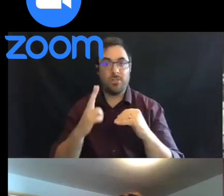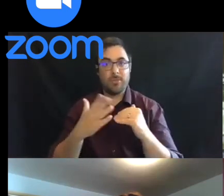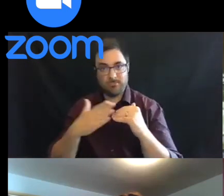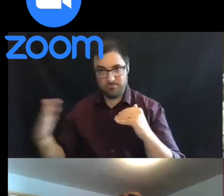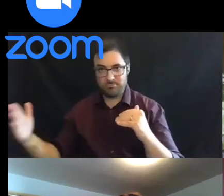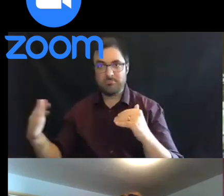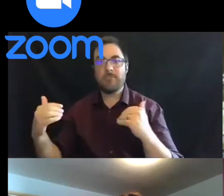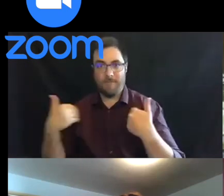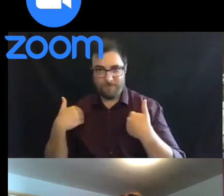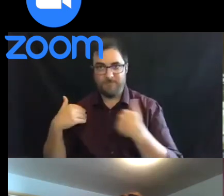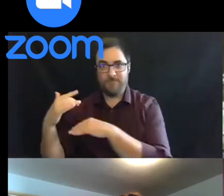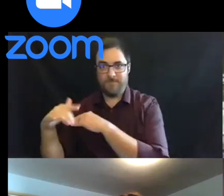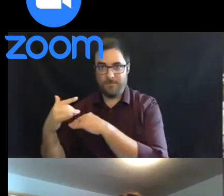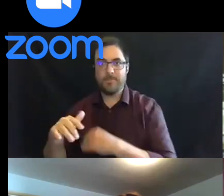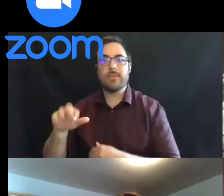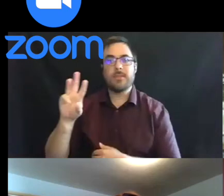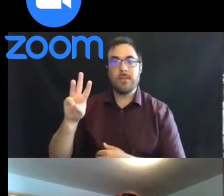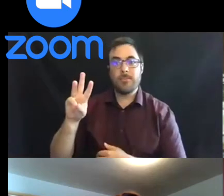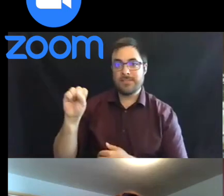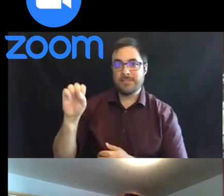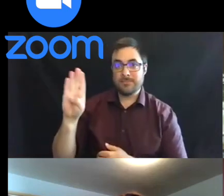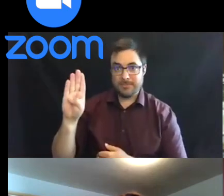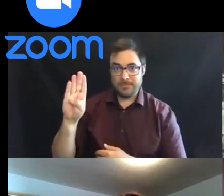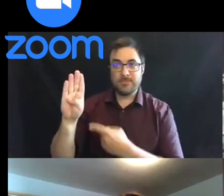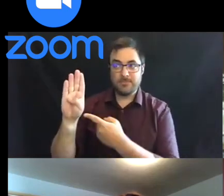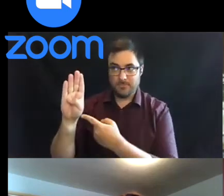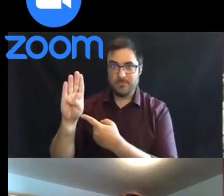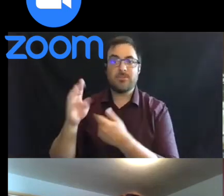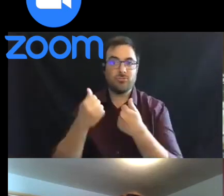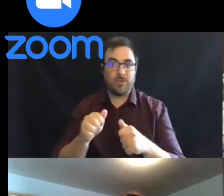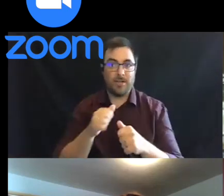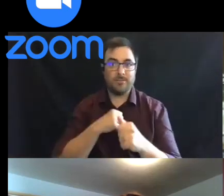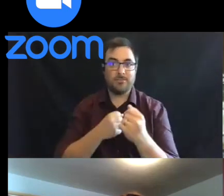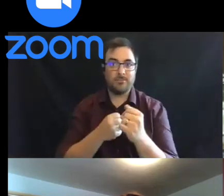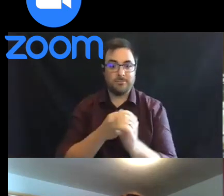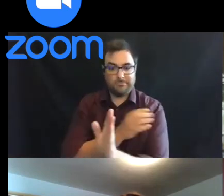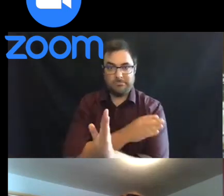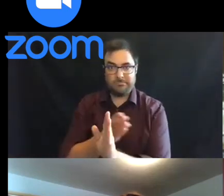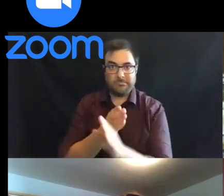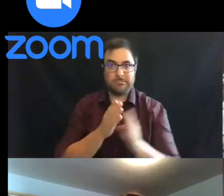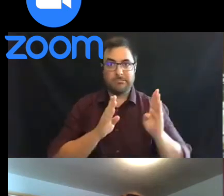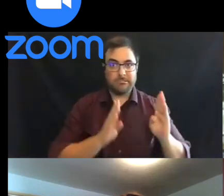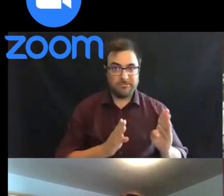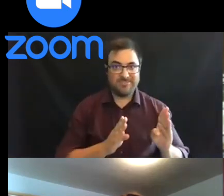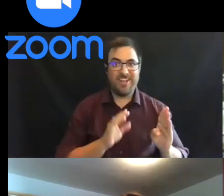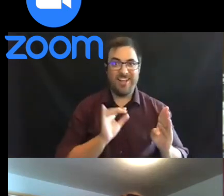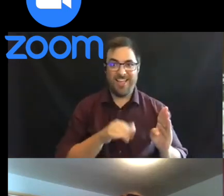so Wisconsin Sound Beginnings is trying to, in a little bit different way, fill that gap through